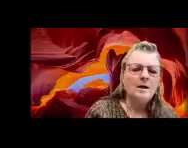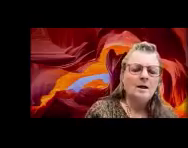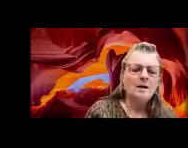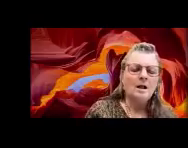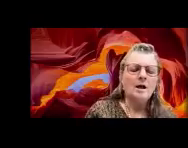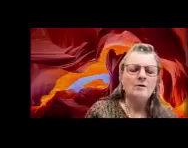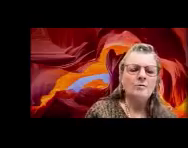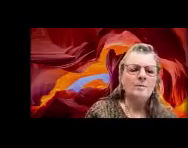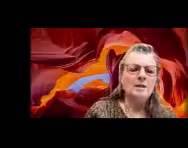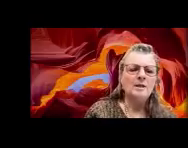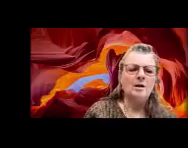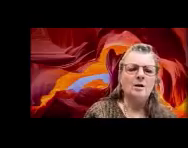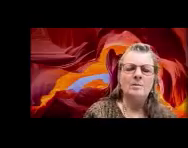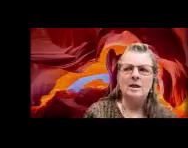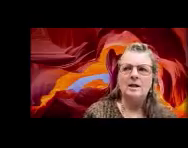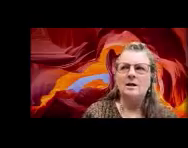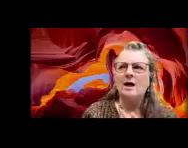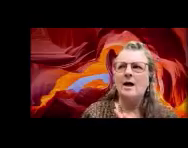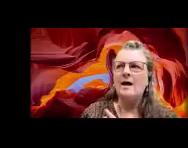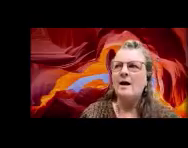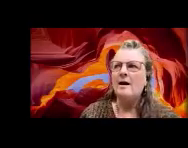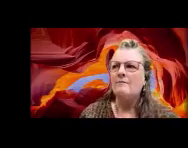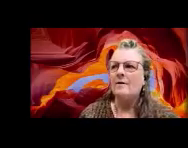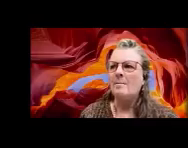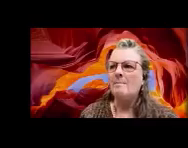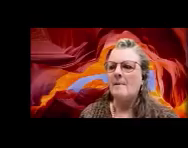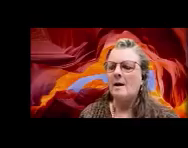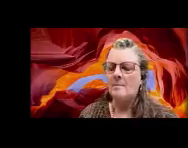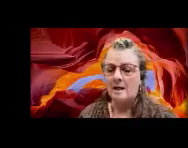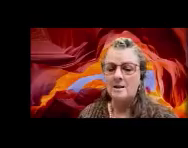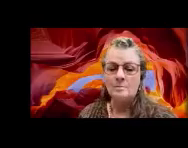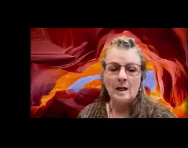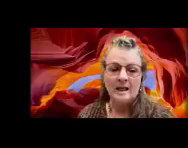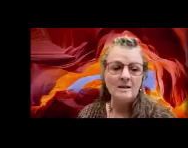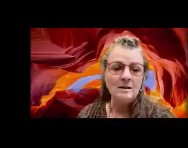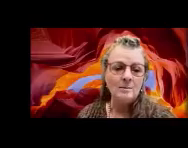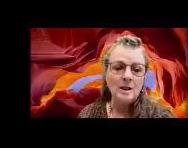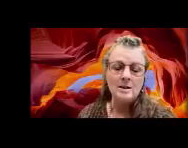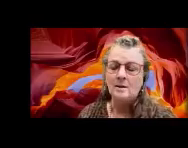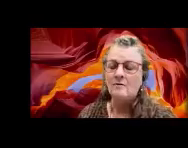And a lot of women tell me, I have a man's mind because I'm